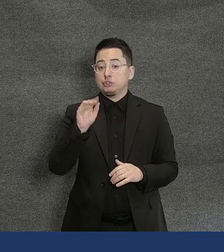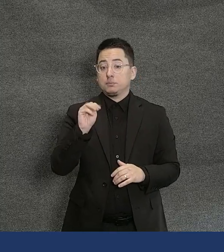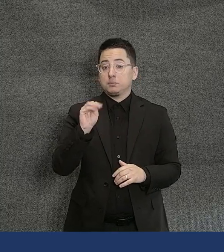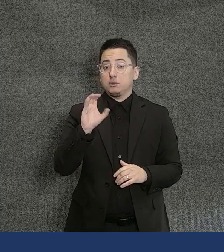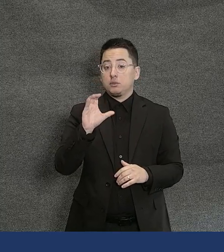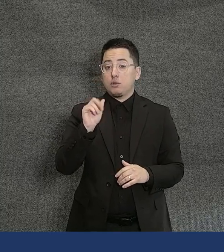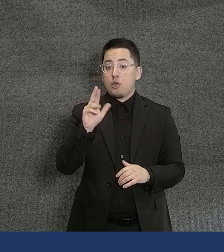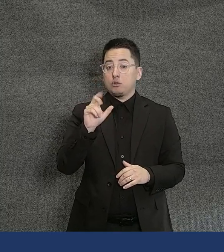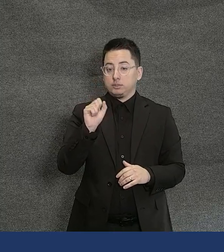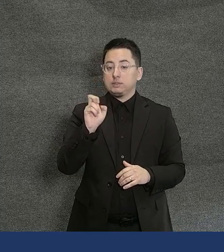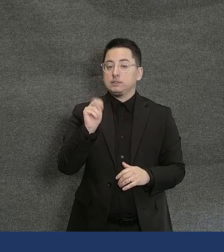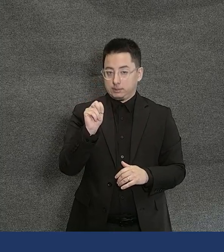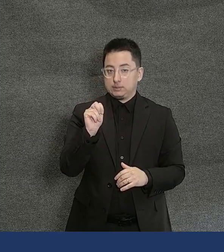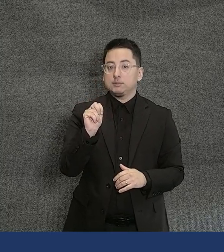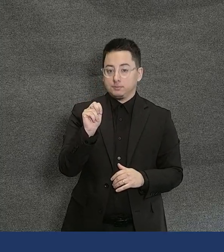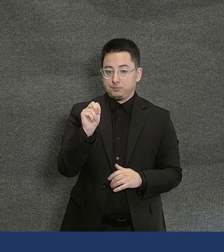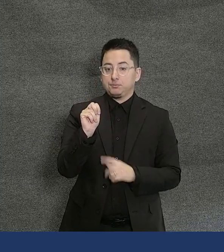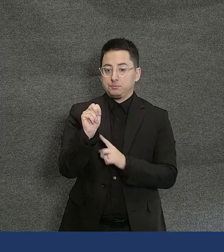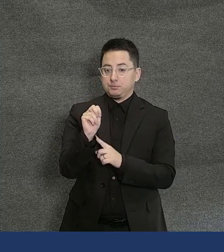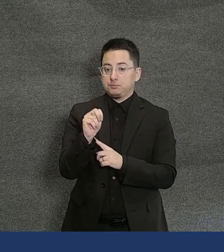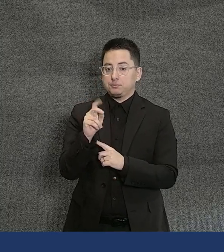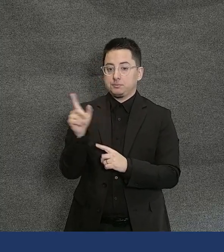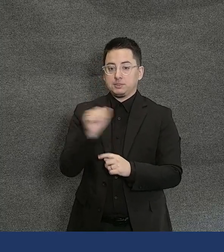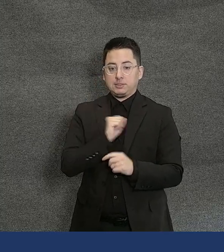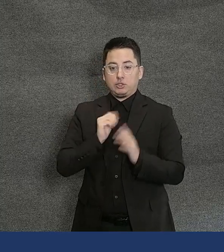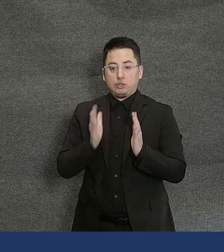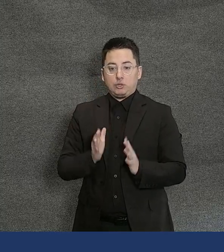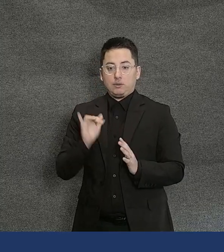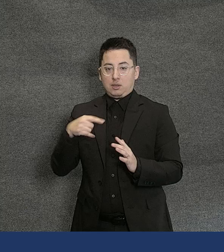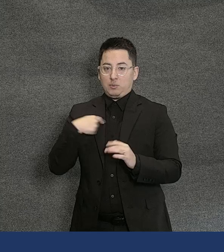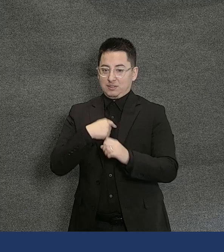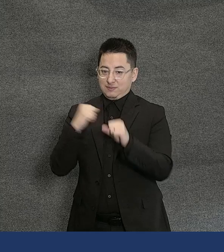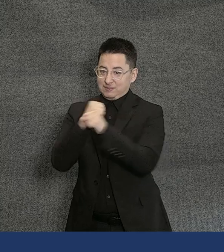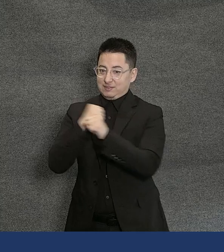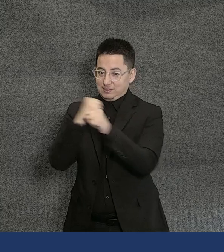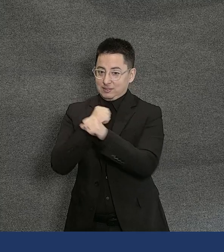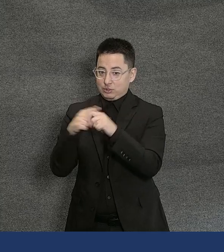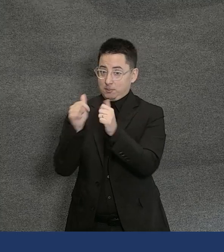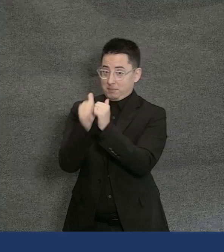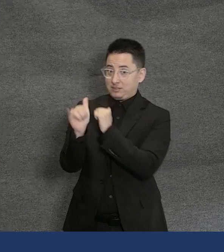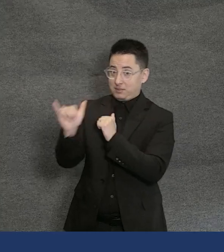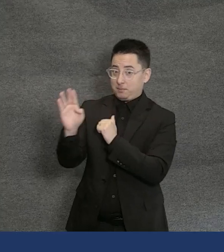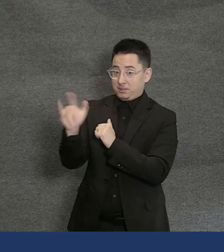and we're plugging away at it. Thank you for that. I do remember that from five or six years ago.